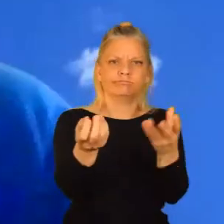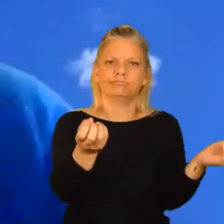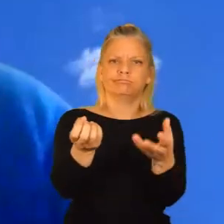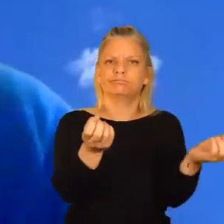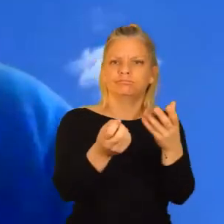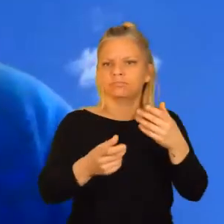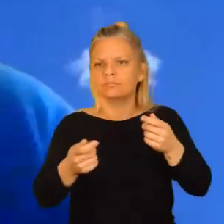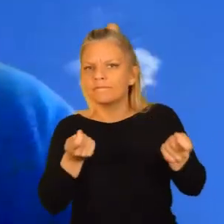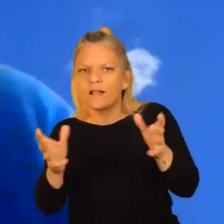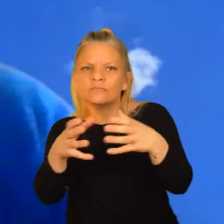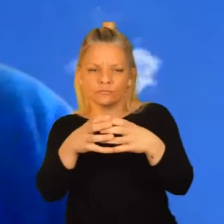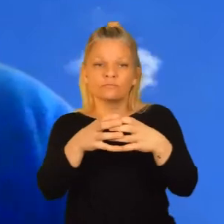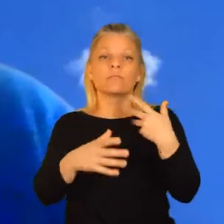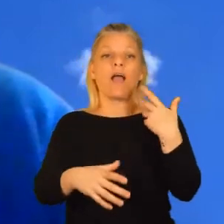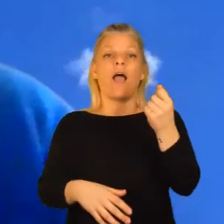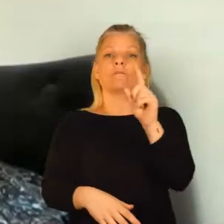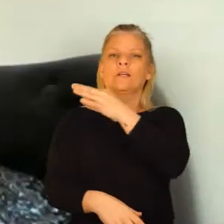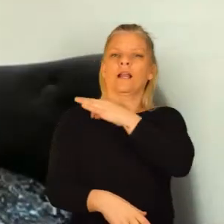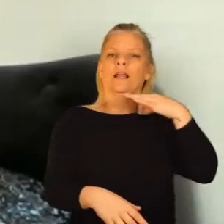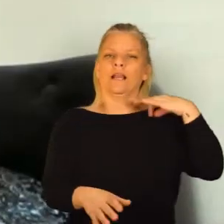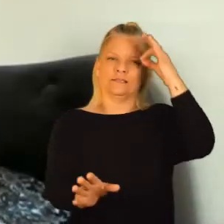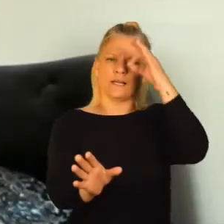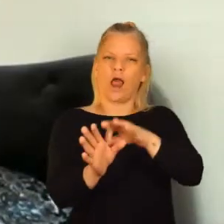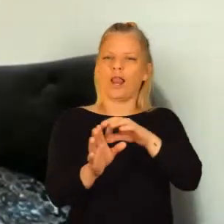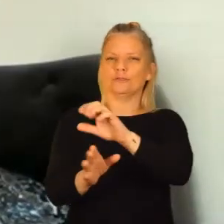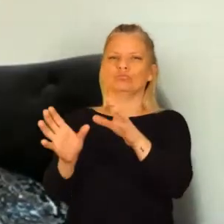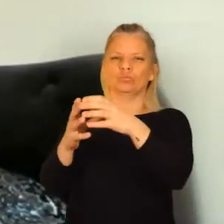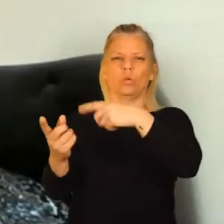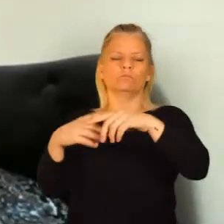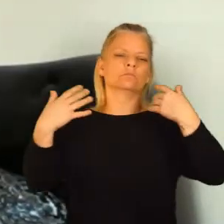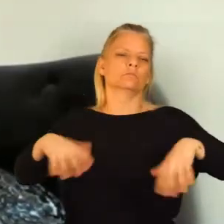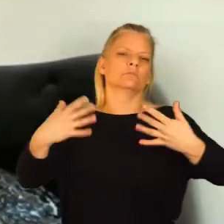I think because often when I was facilitating initially ,I didn't have time to think about - why